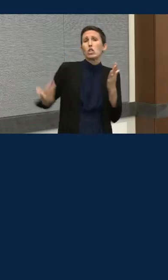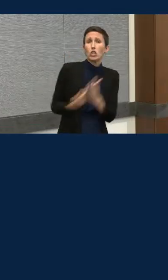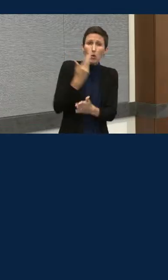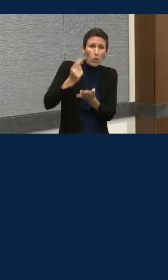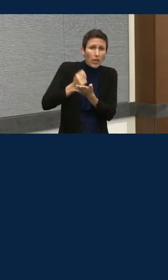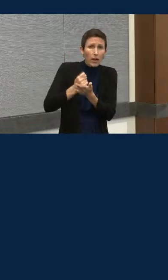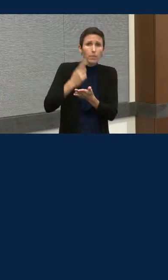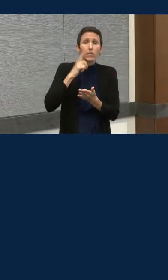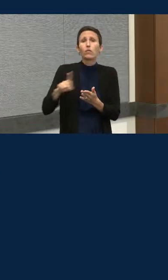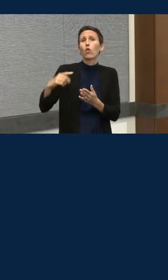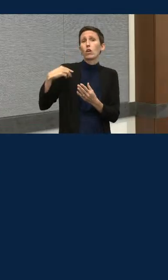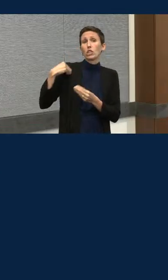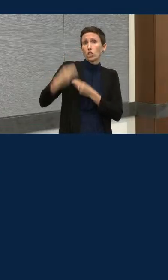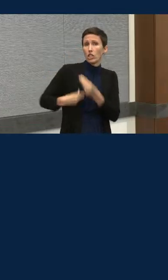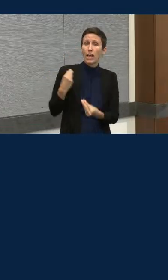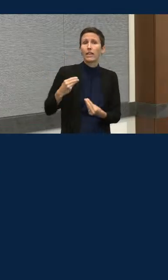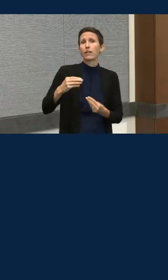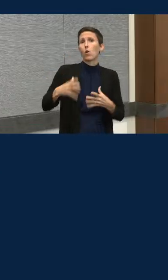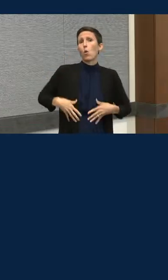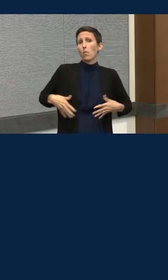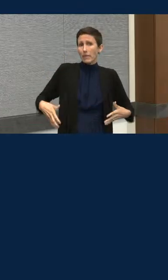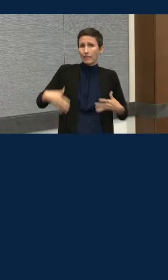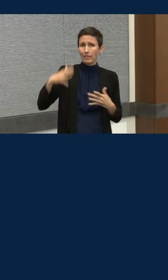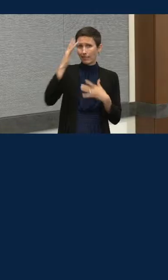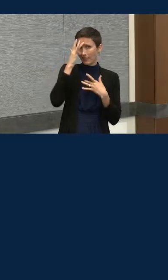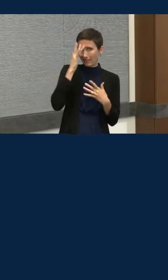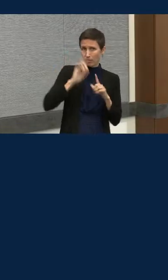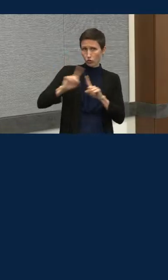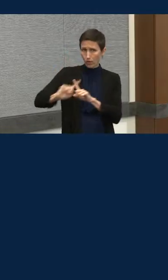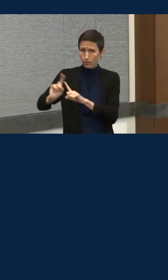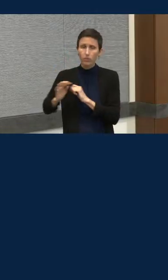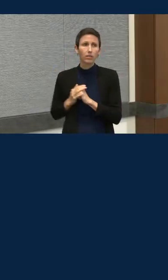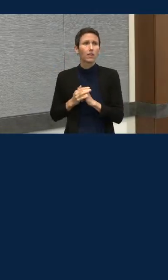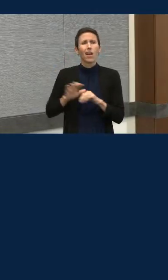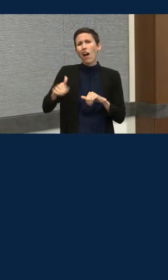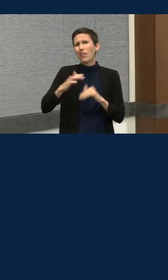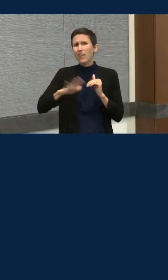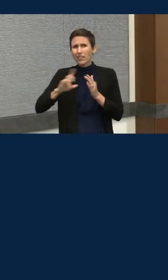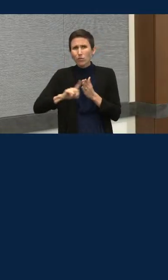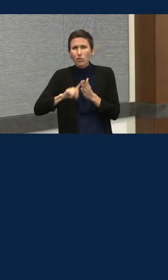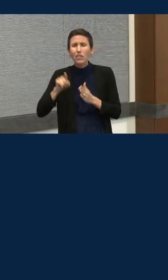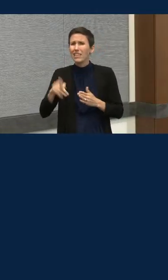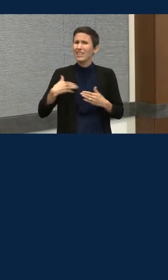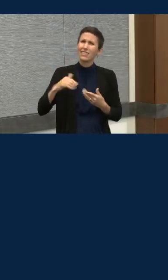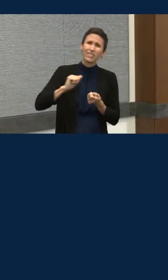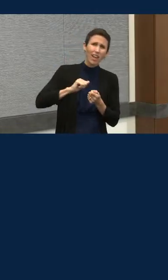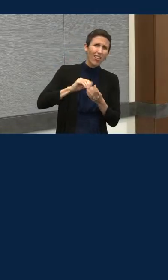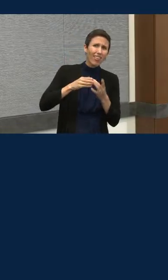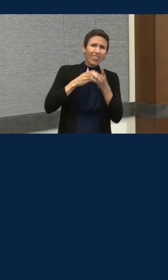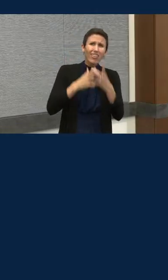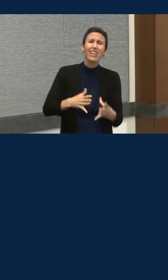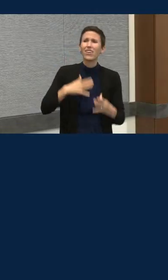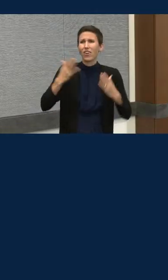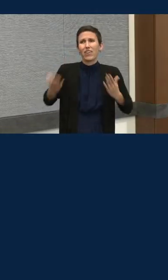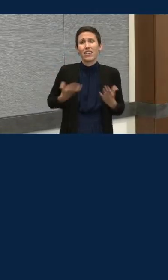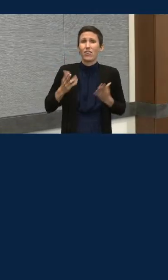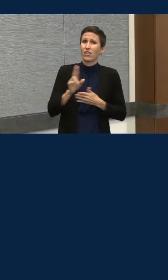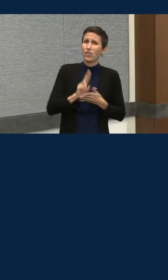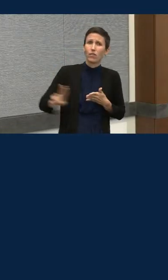syndromes. Beyond his research, he has been a transformative leader at Michigan, guiding the